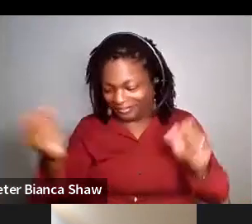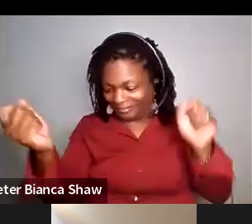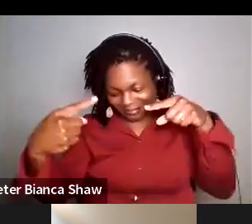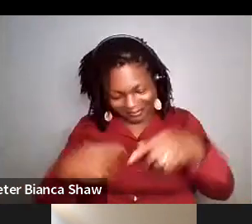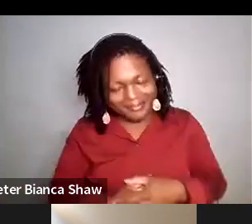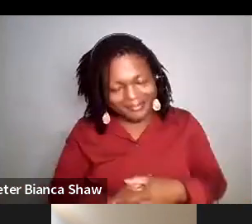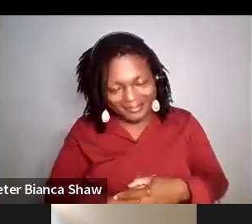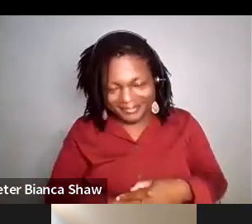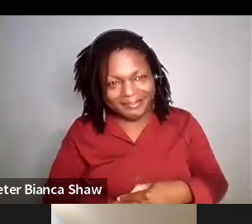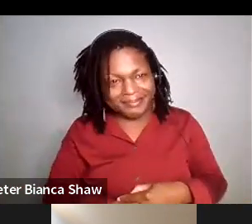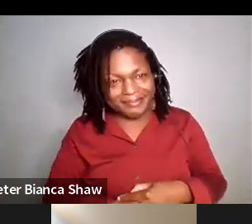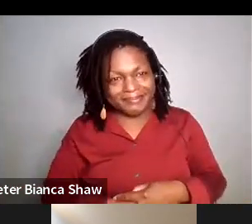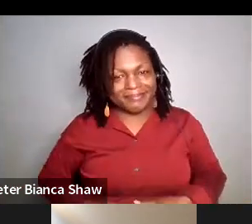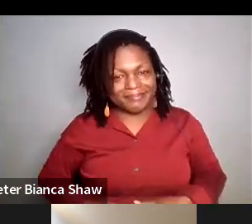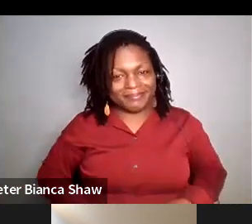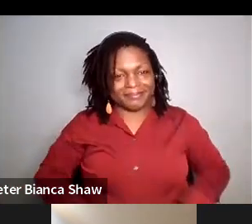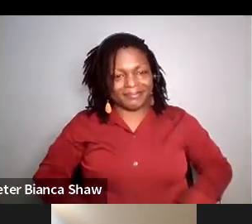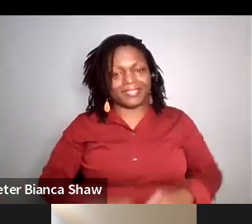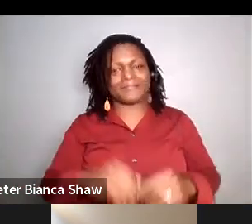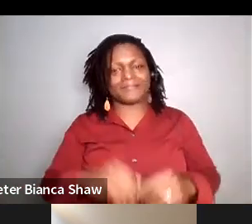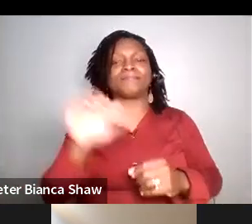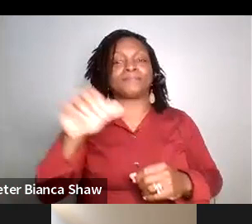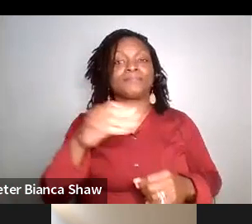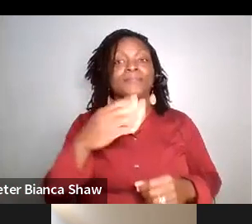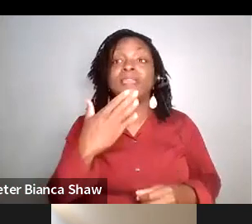Thank you all. We have another question from Jim Mitchell.